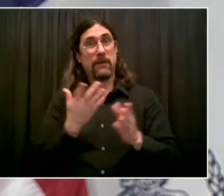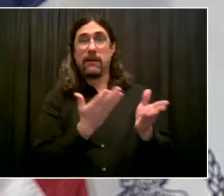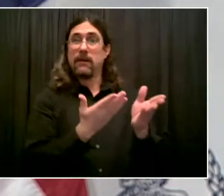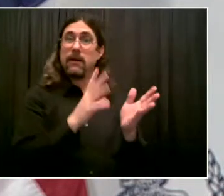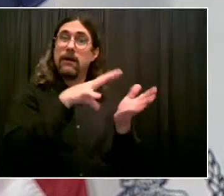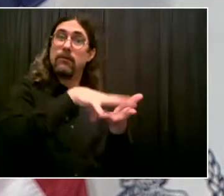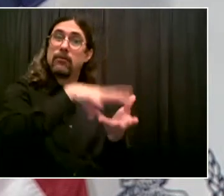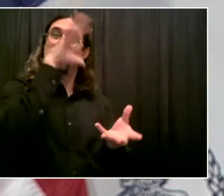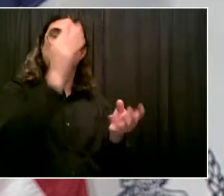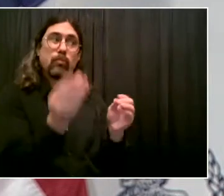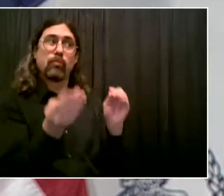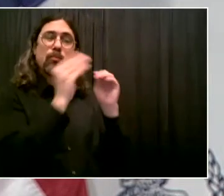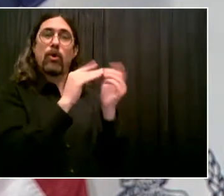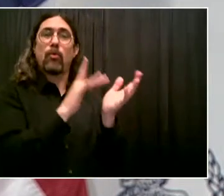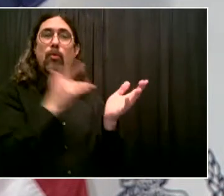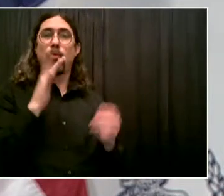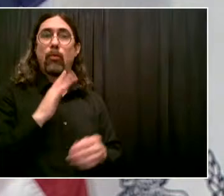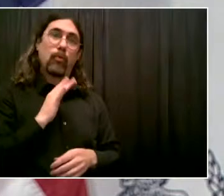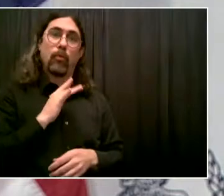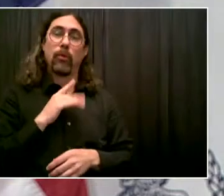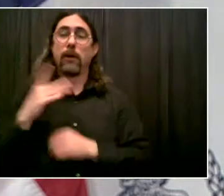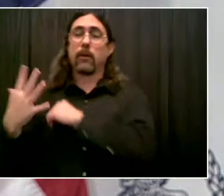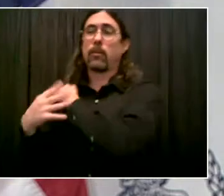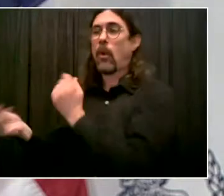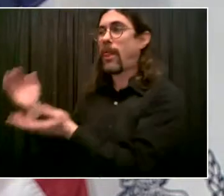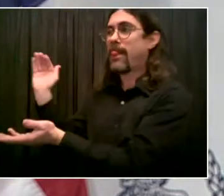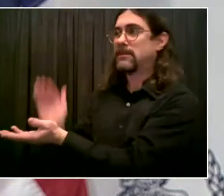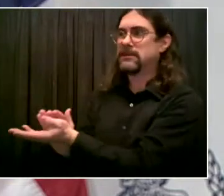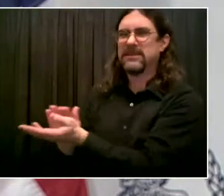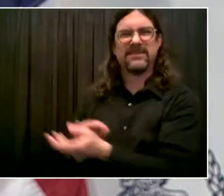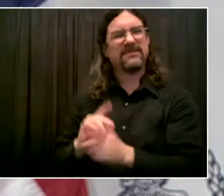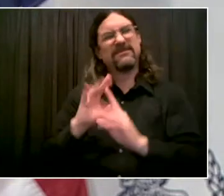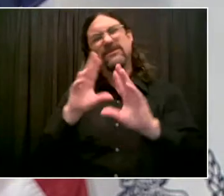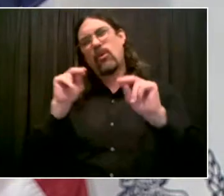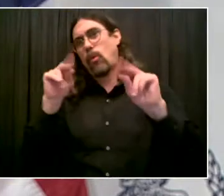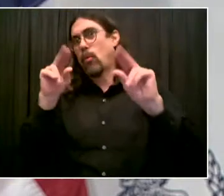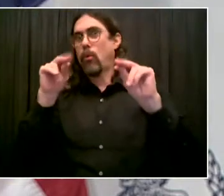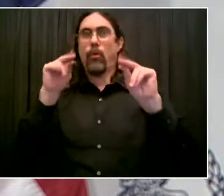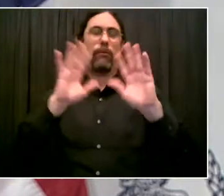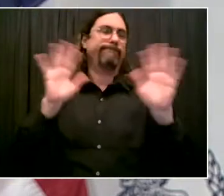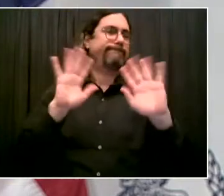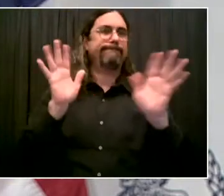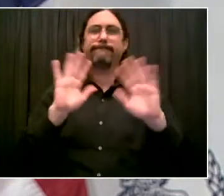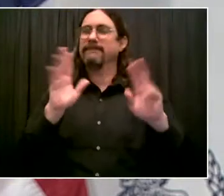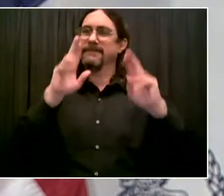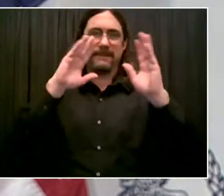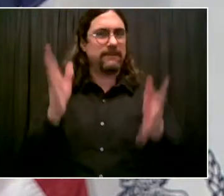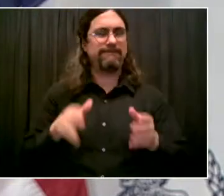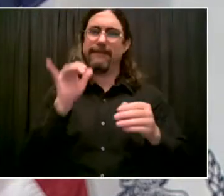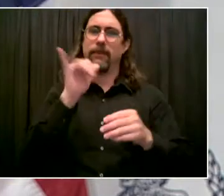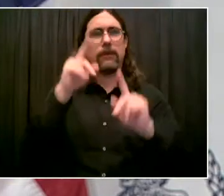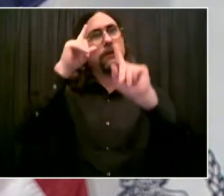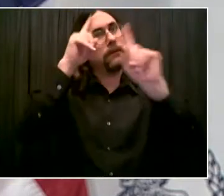TSREREETS REACH EVERY KIND OF COMMUNITY. DON'T HOLD THEM BACK FROM BEING